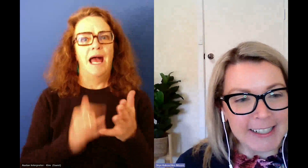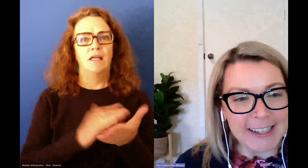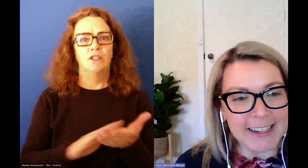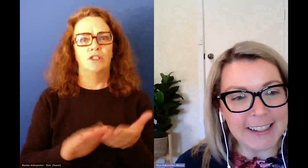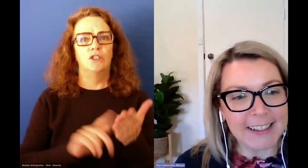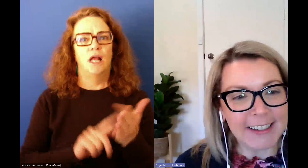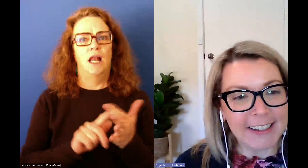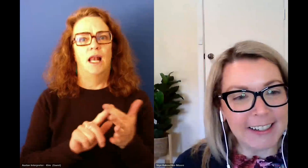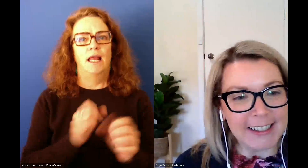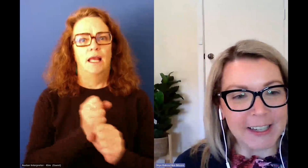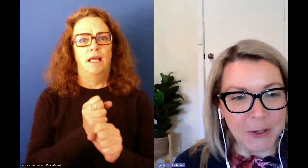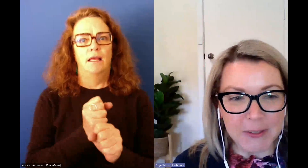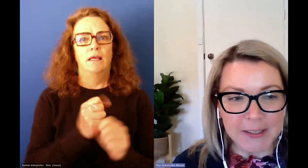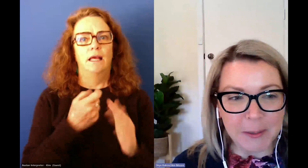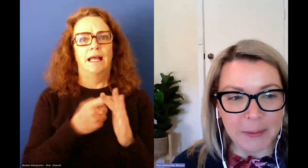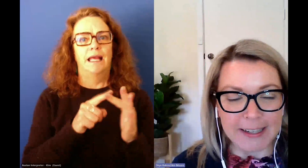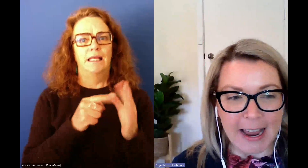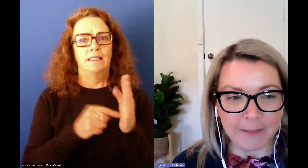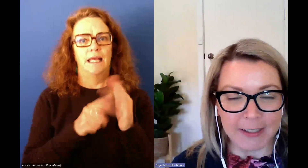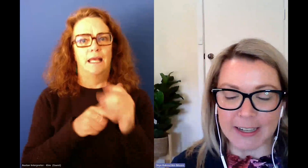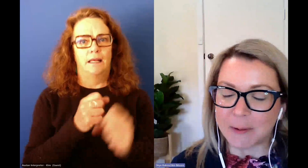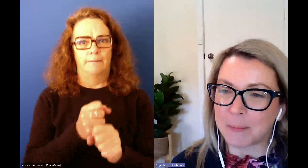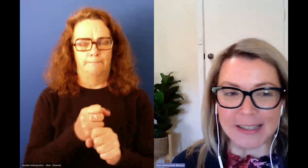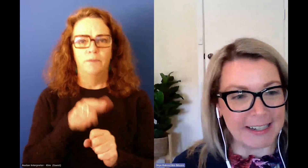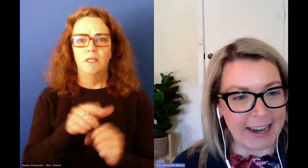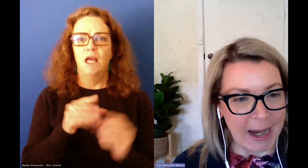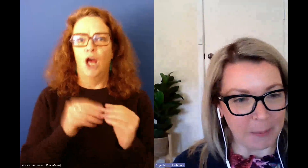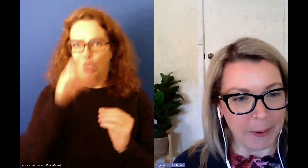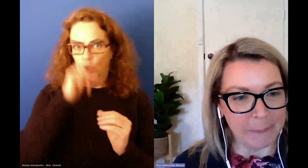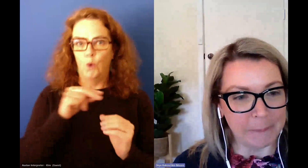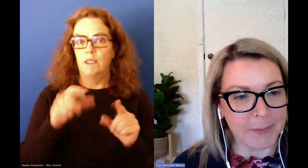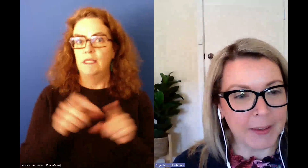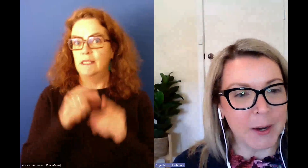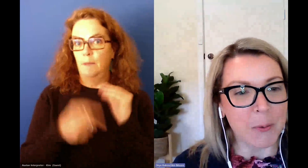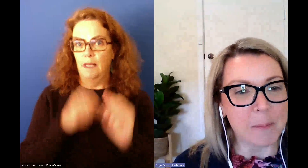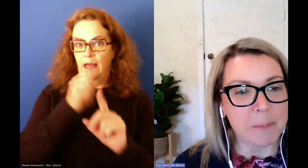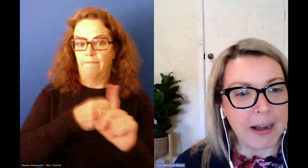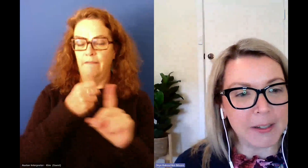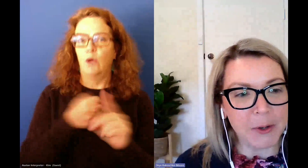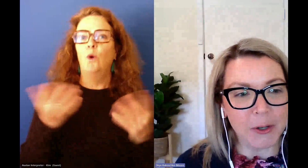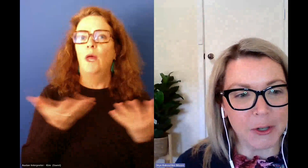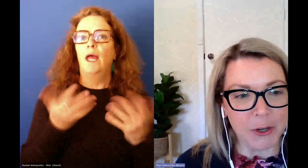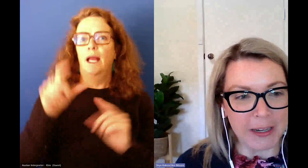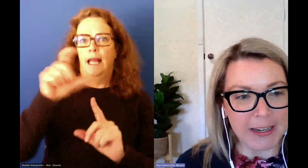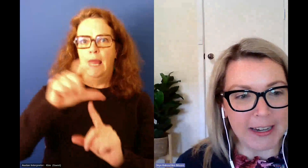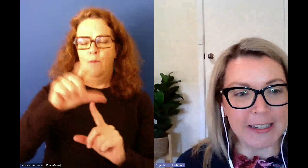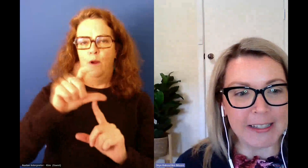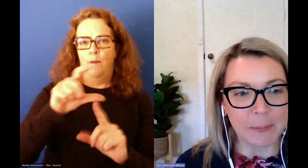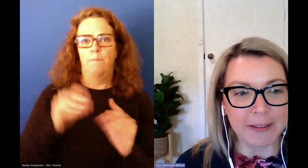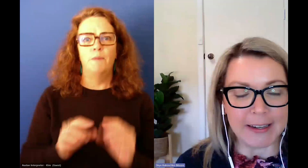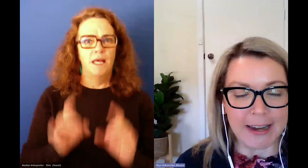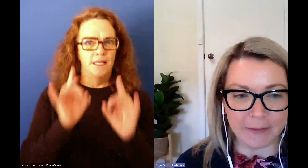Ashley is a youth disability advocate based in Canberra who embarked on her journey in disability